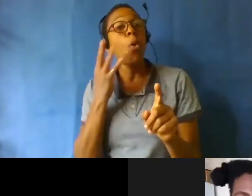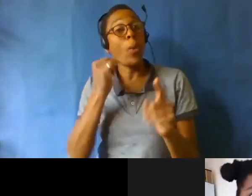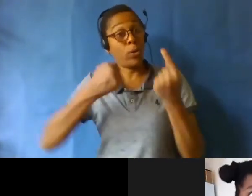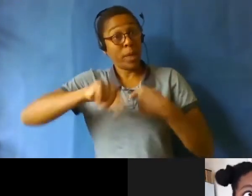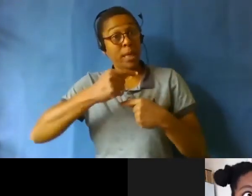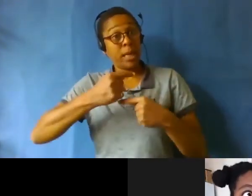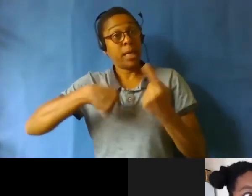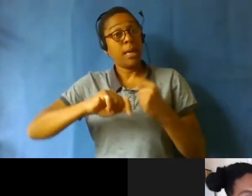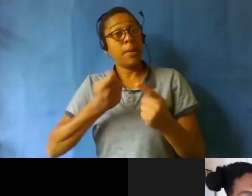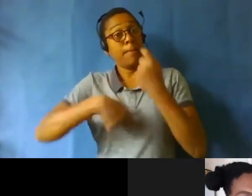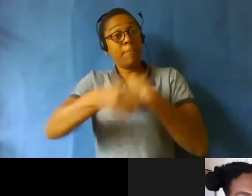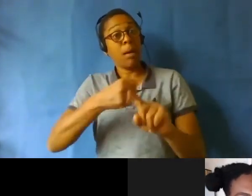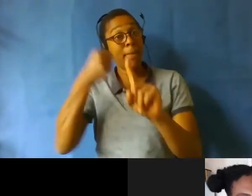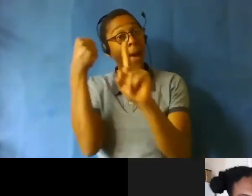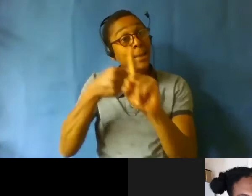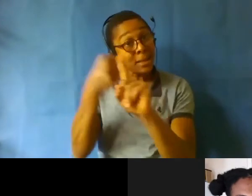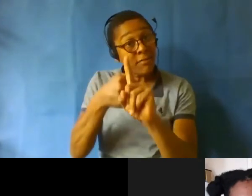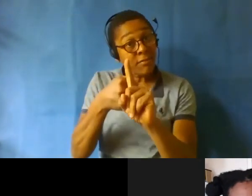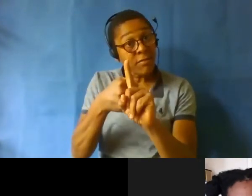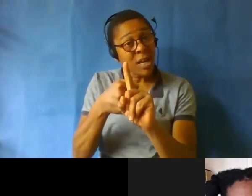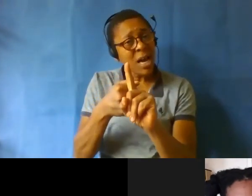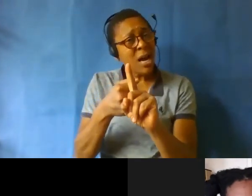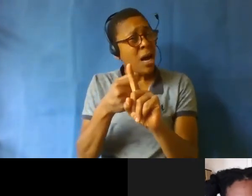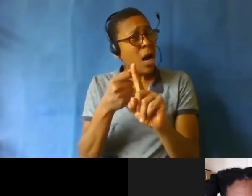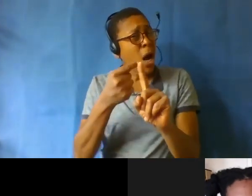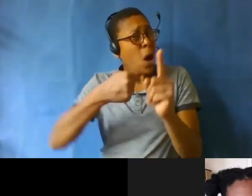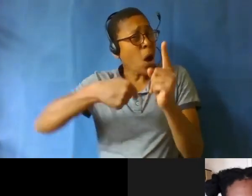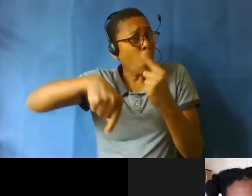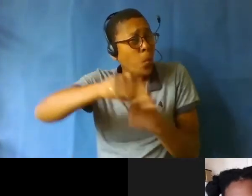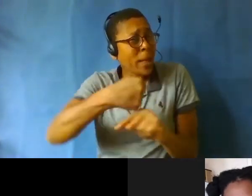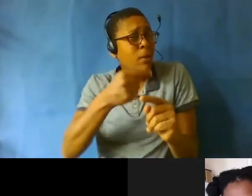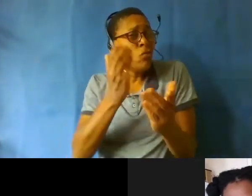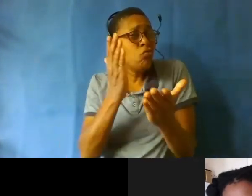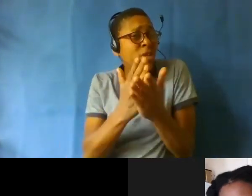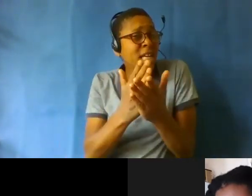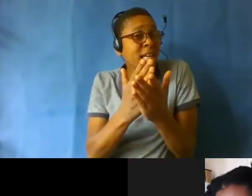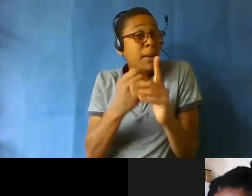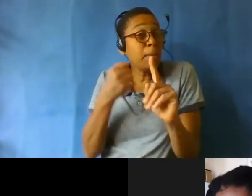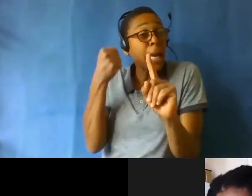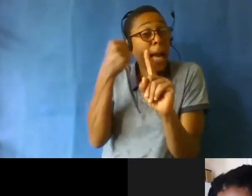as you were activism and so it's fantastic that we've gotten this